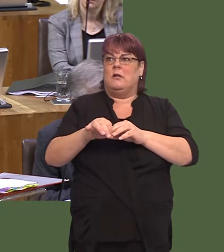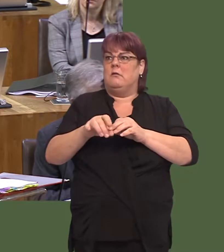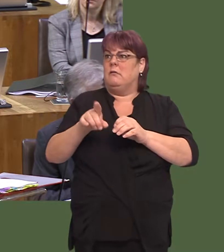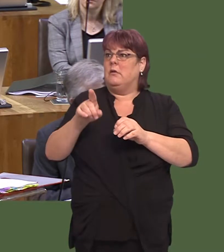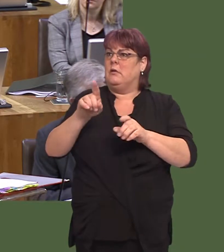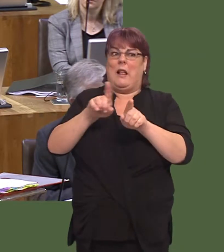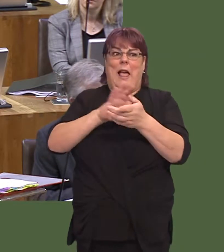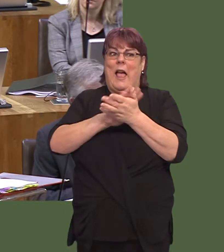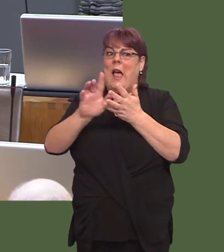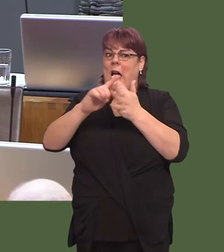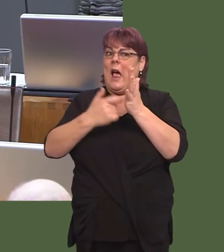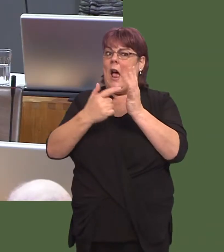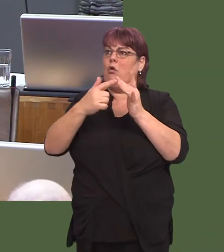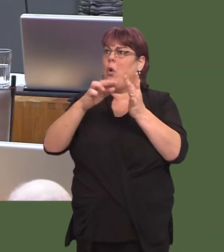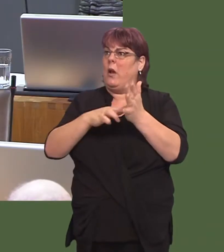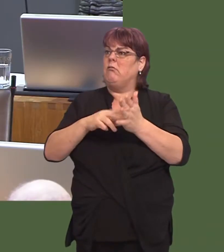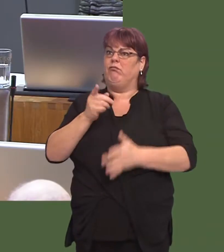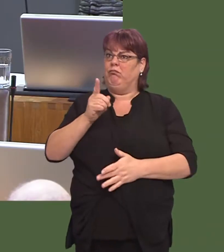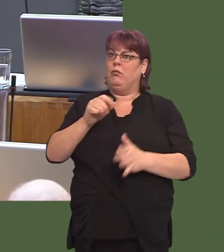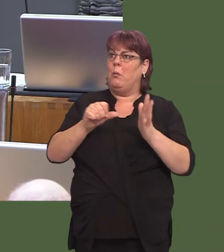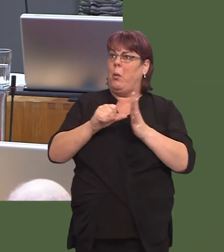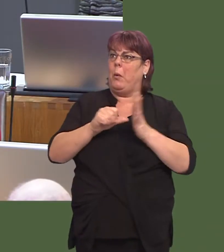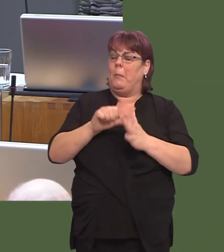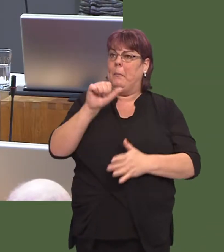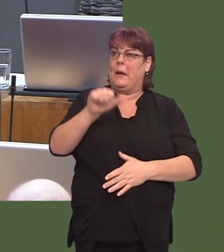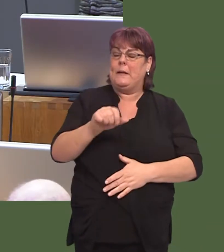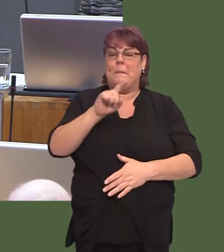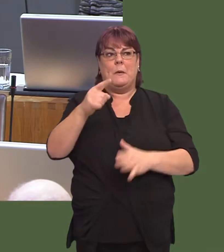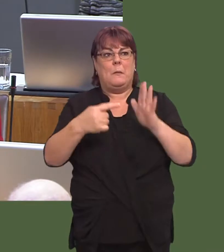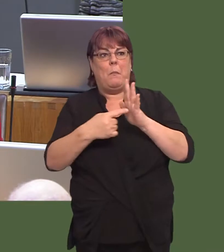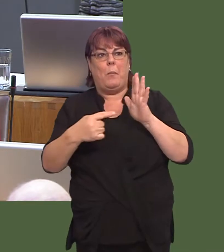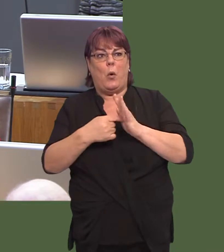But itís hugely important that we work with the police and crime commissioners, as we